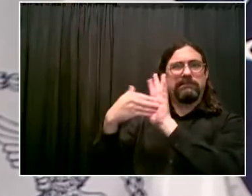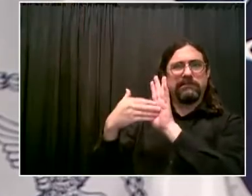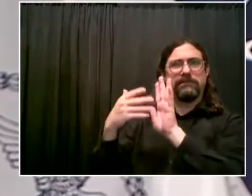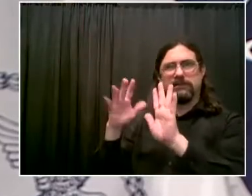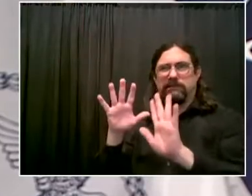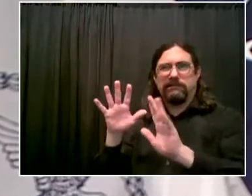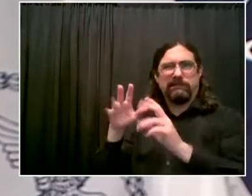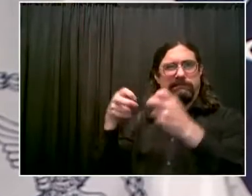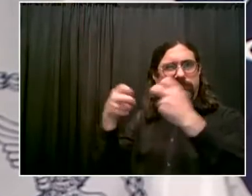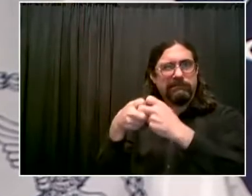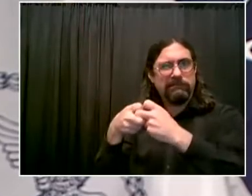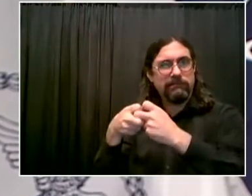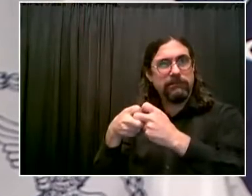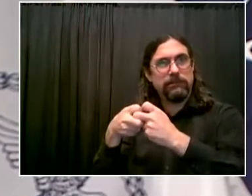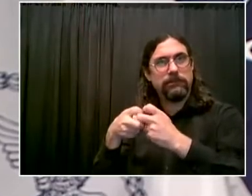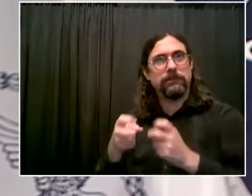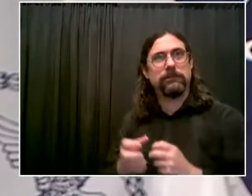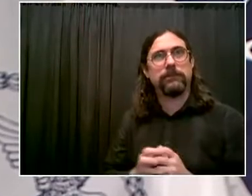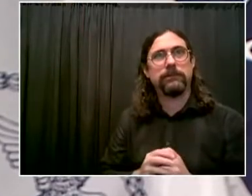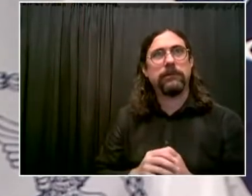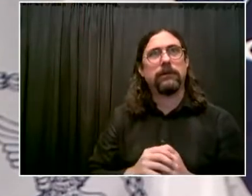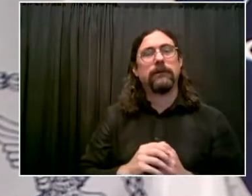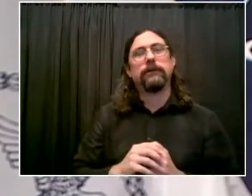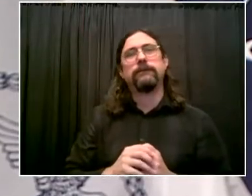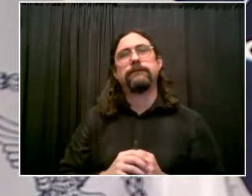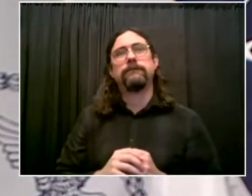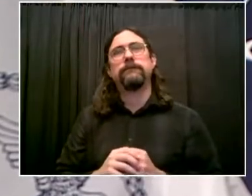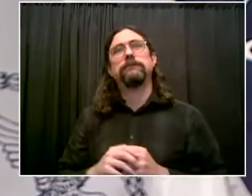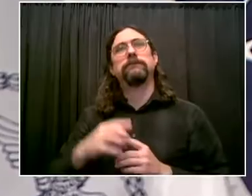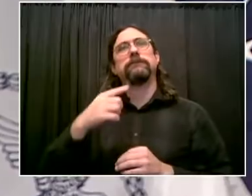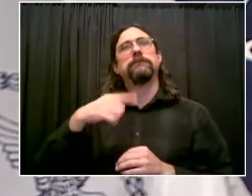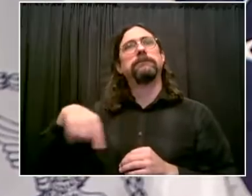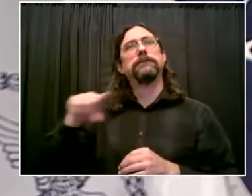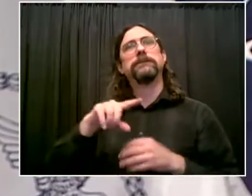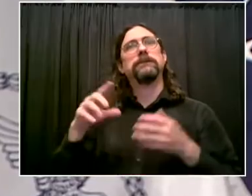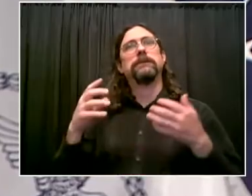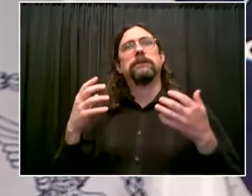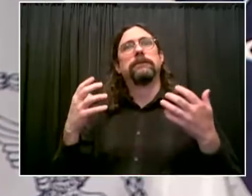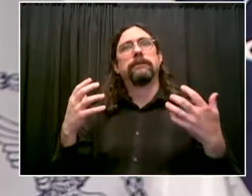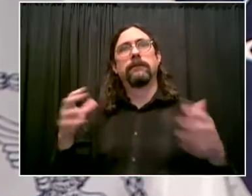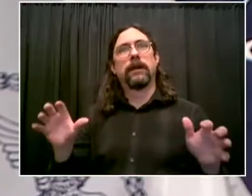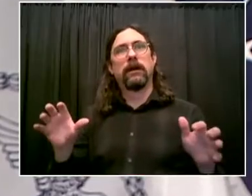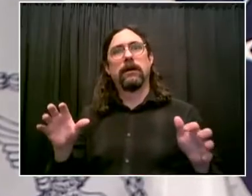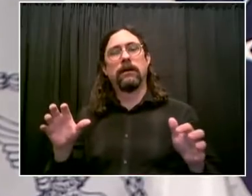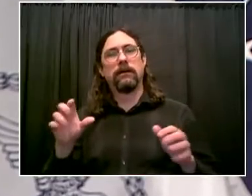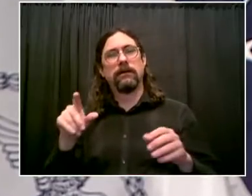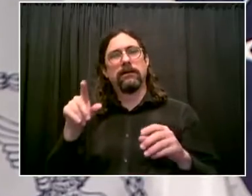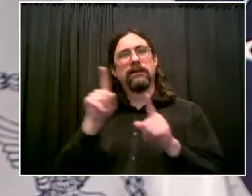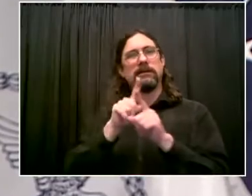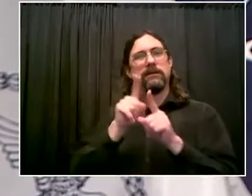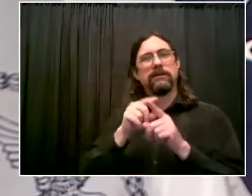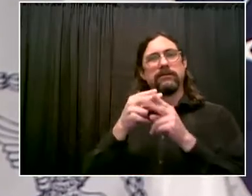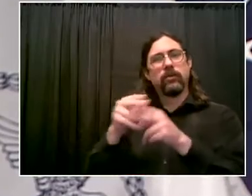WE HAVE ONE ONE OF THOSE LEGAL CHALLENGES. WE ARE ON TRACK TO BUILTHD E9 0 AND GET OUT OF SCATTER SITE